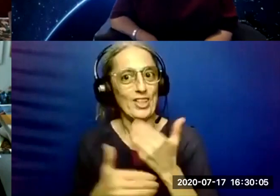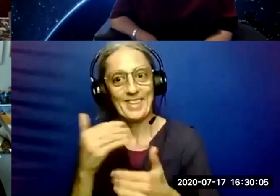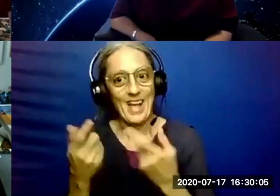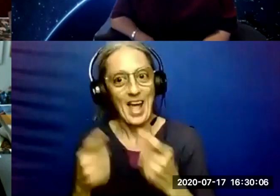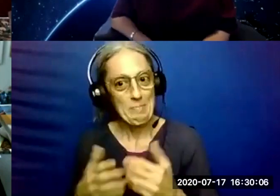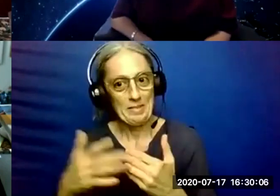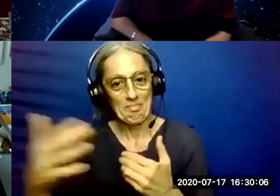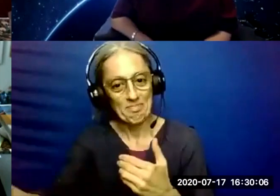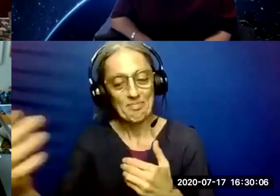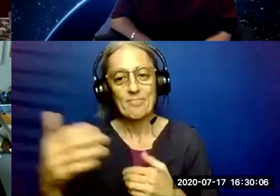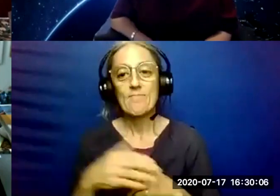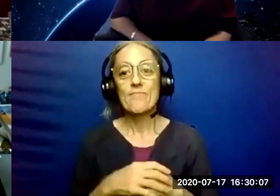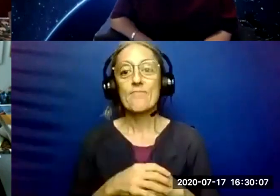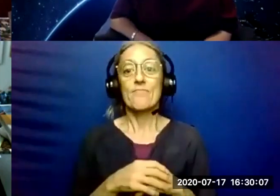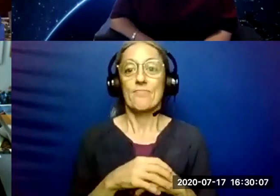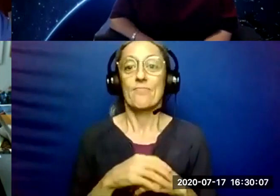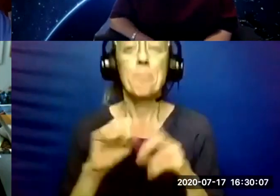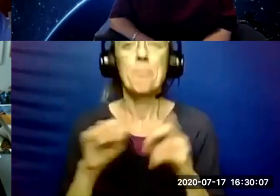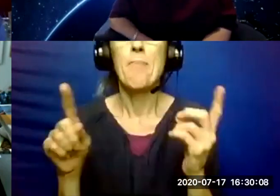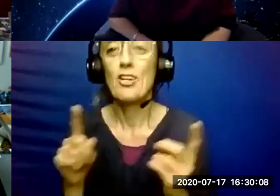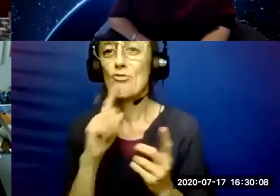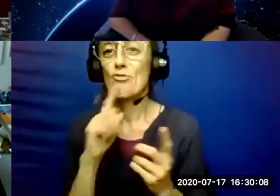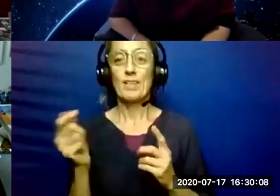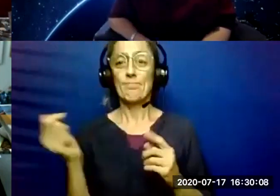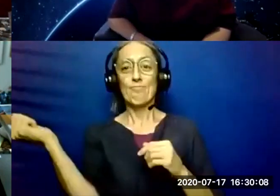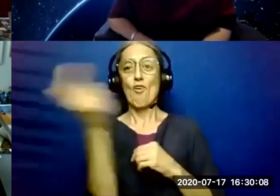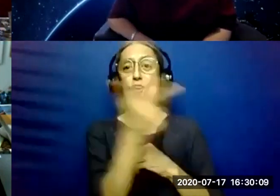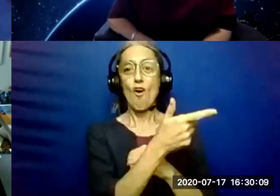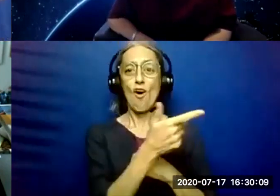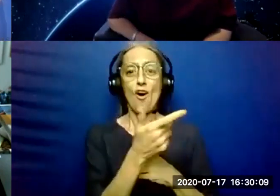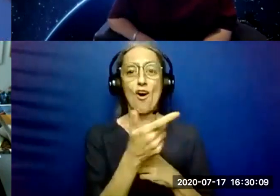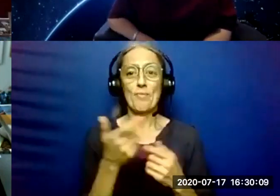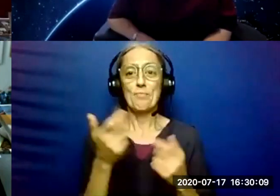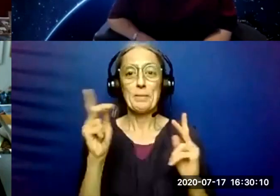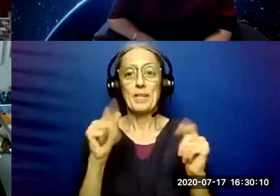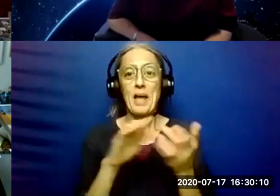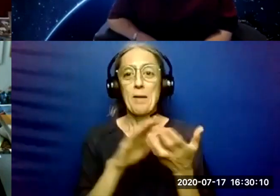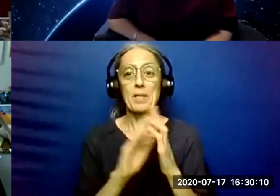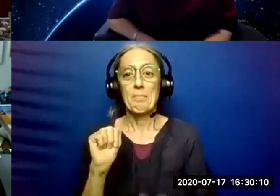that is not a potential ally. And one of the reasons why I believe